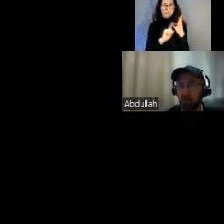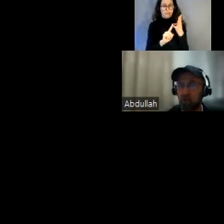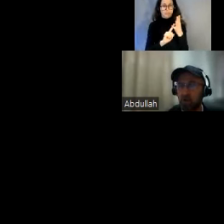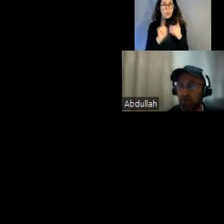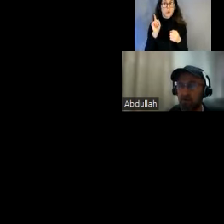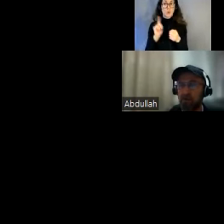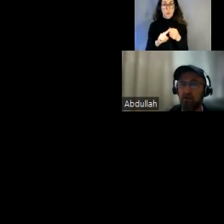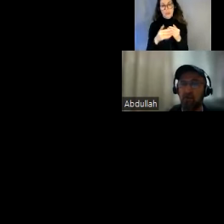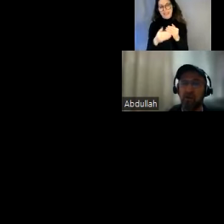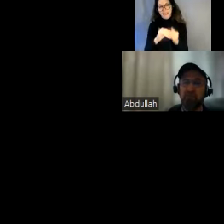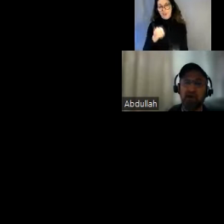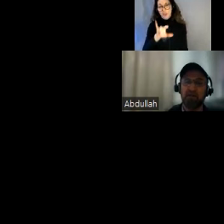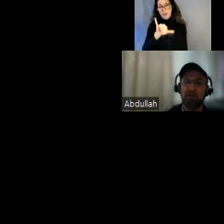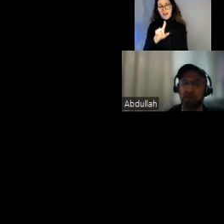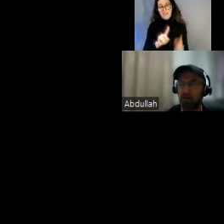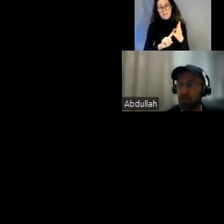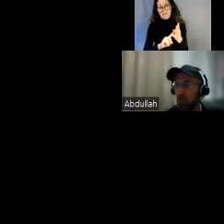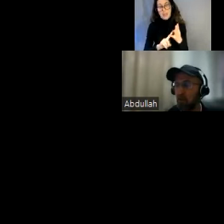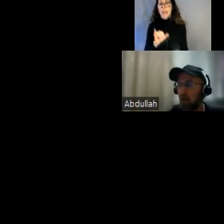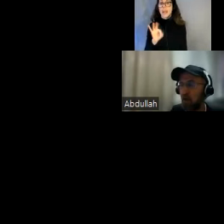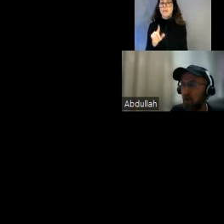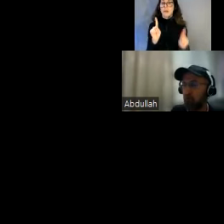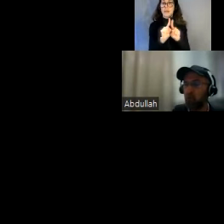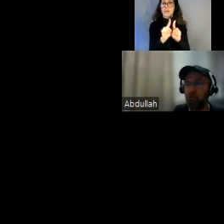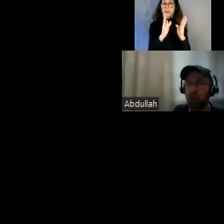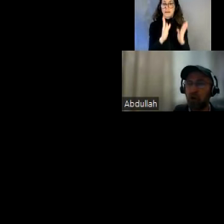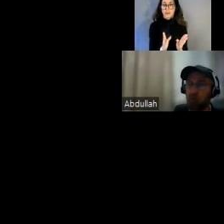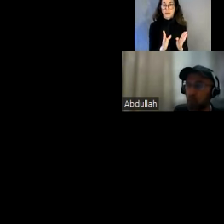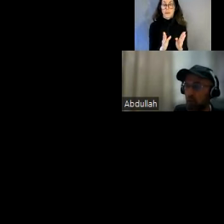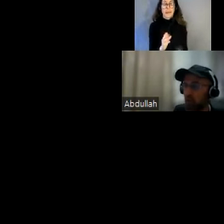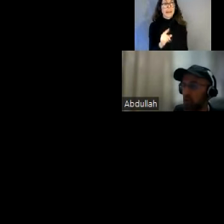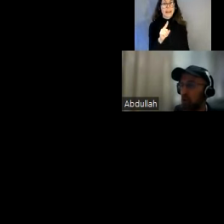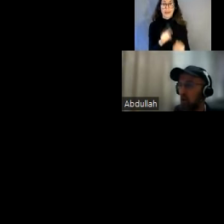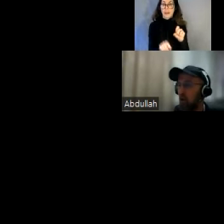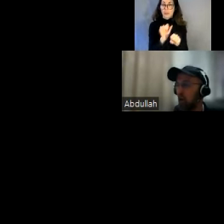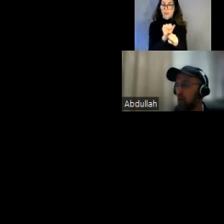I want to go back to the question. So from April of